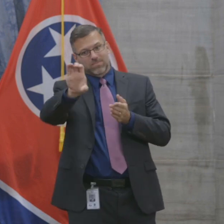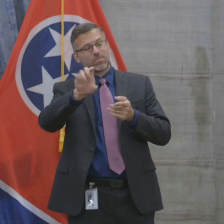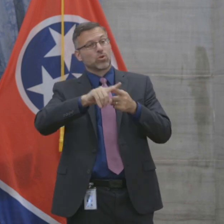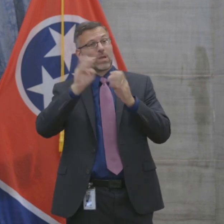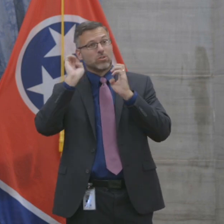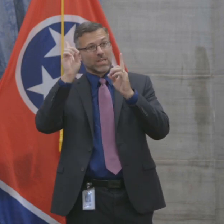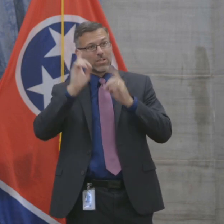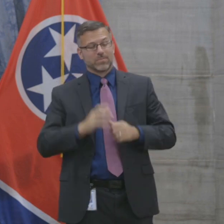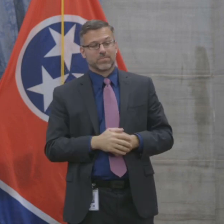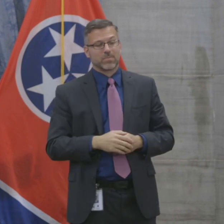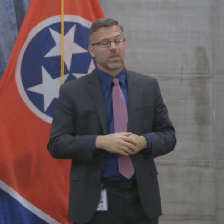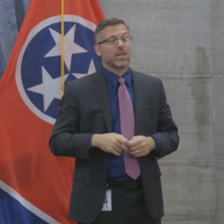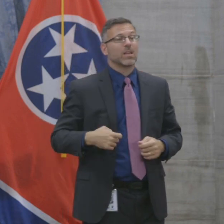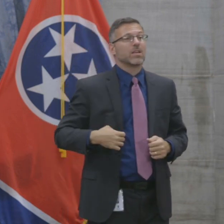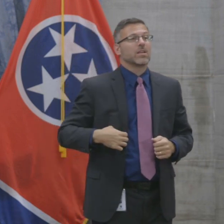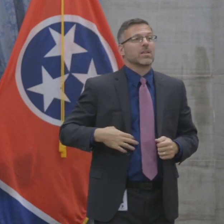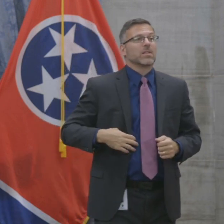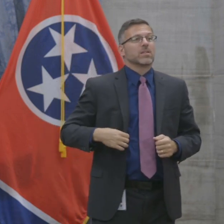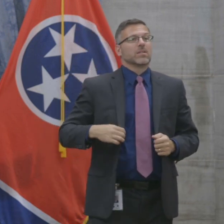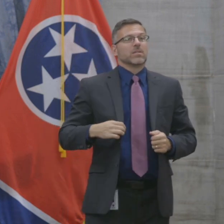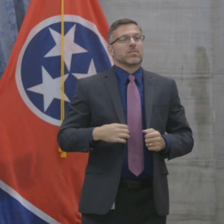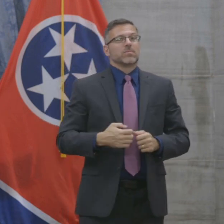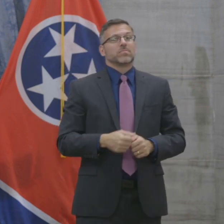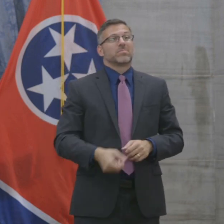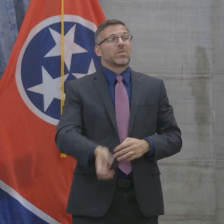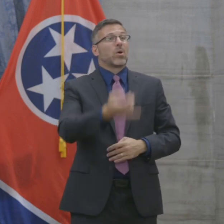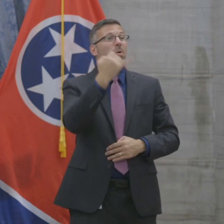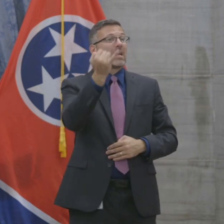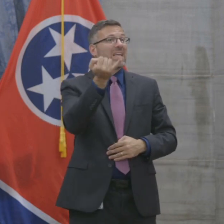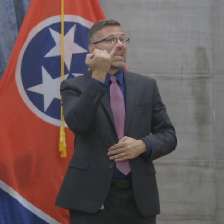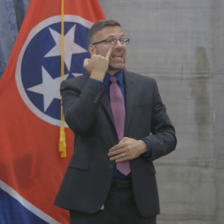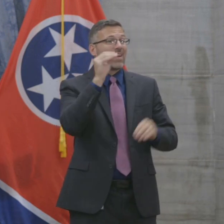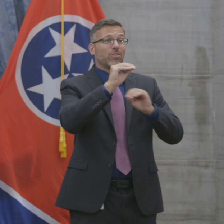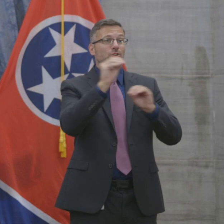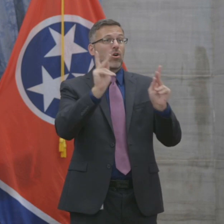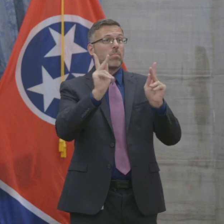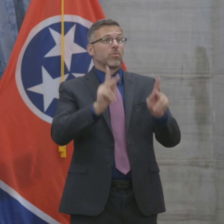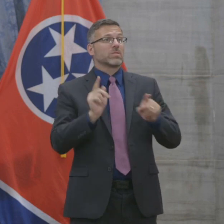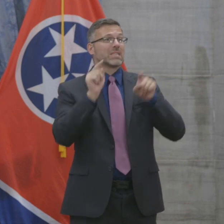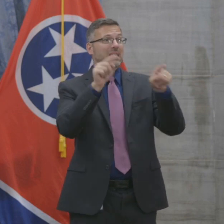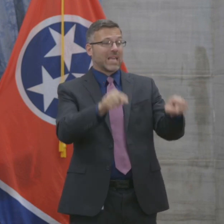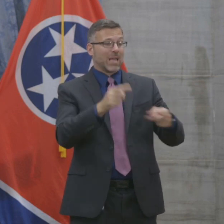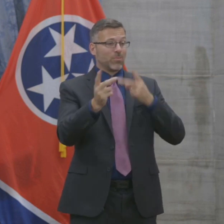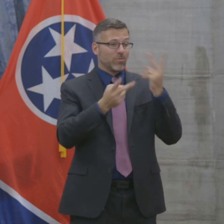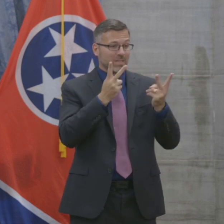generated $1.92 billion in state and local tax revenues last